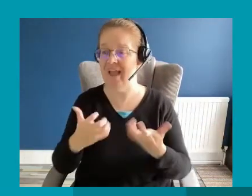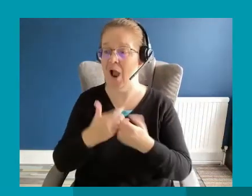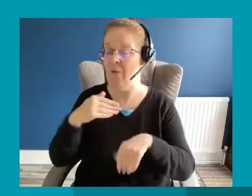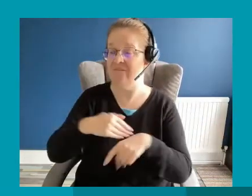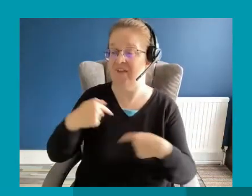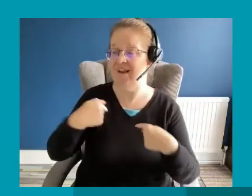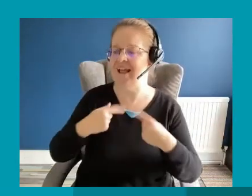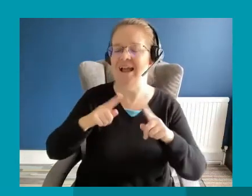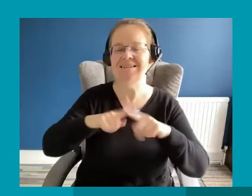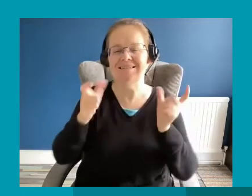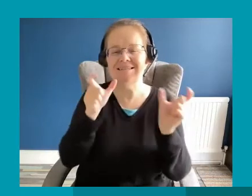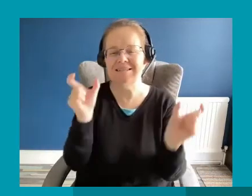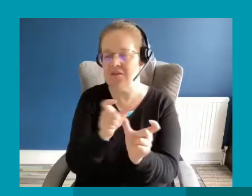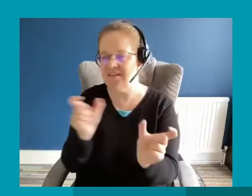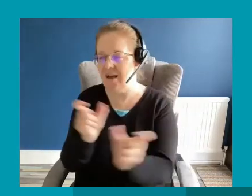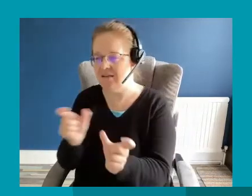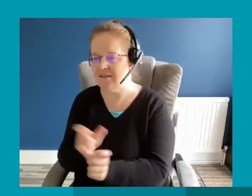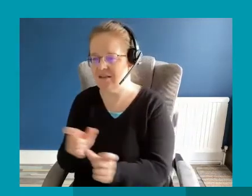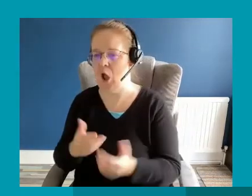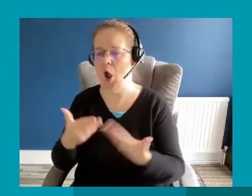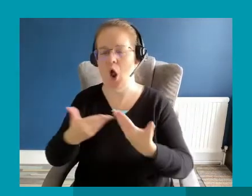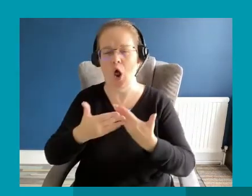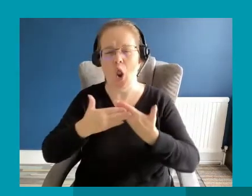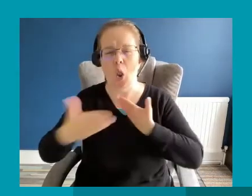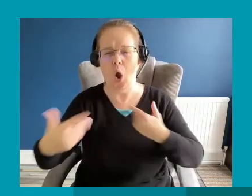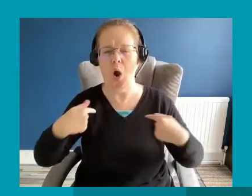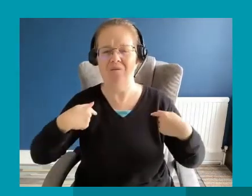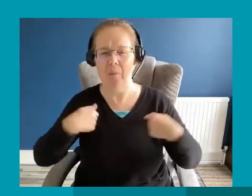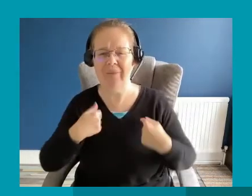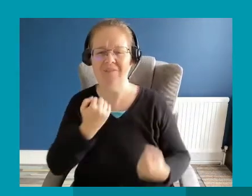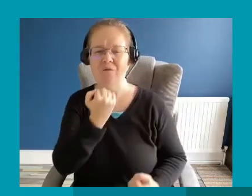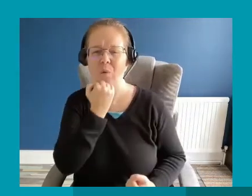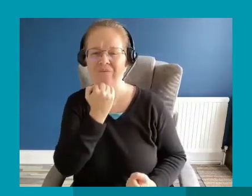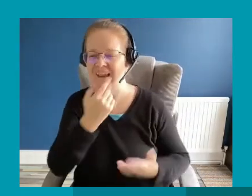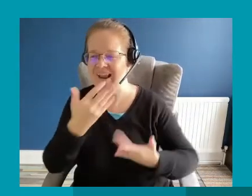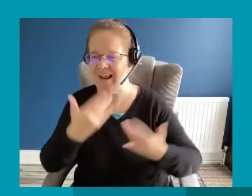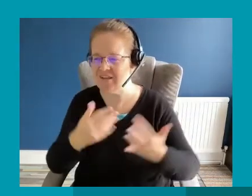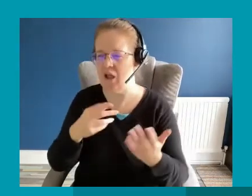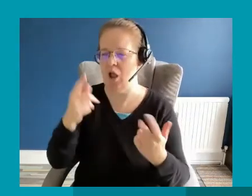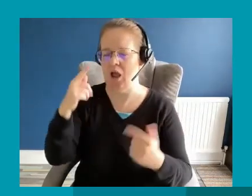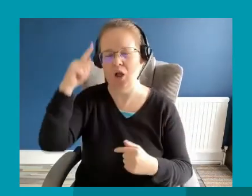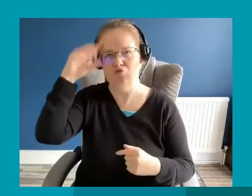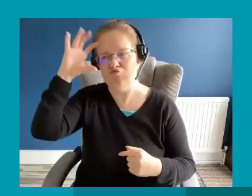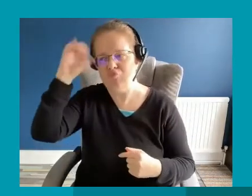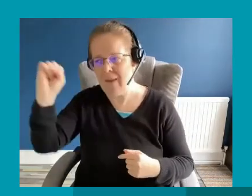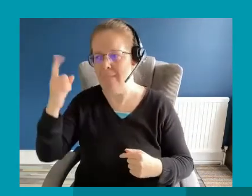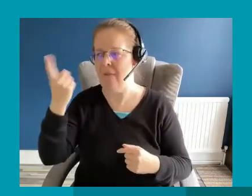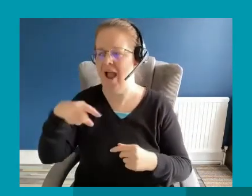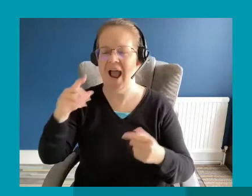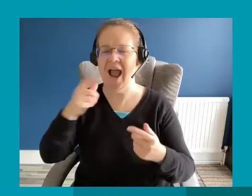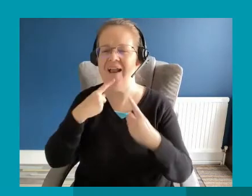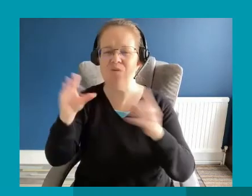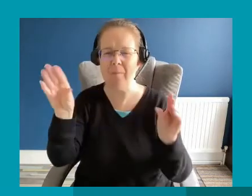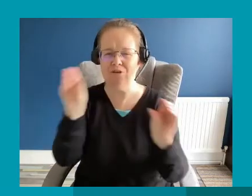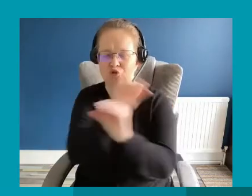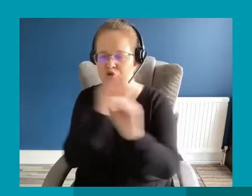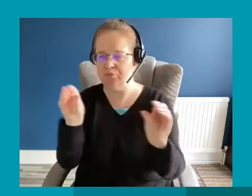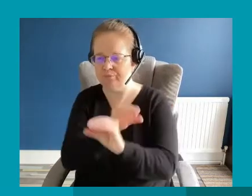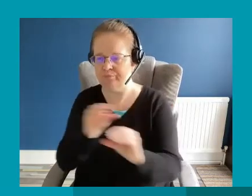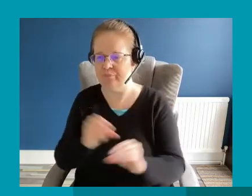How dyslexia affects me. There are different types of dyslexia. It takes longer for me to produce figures, recalling and reinventing information,